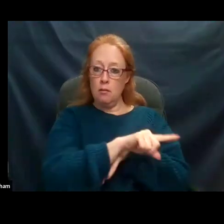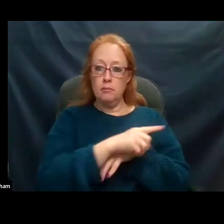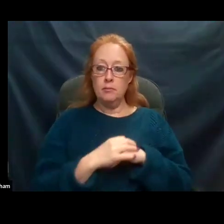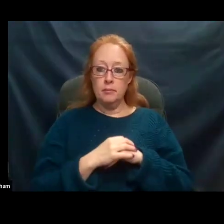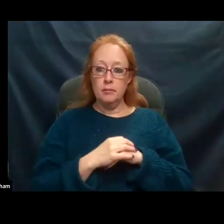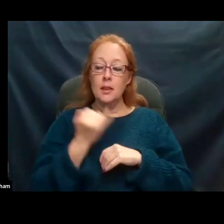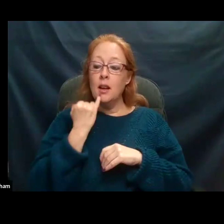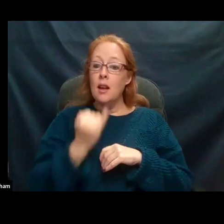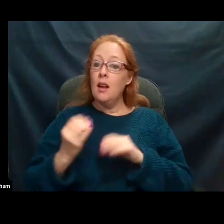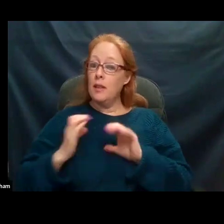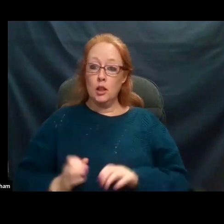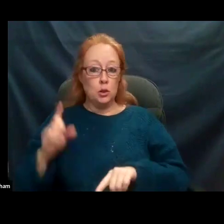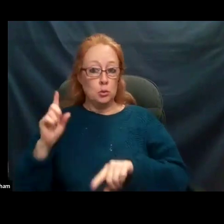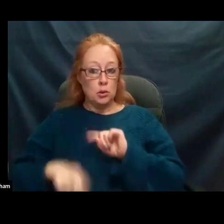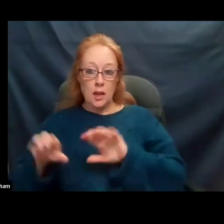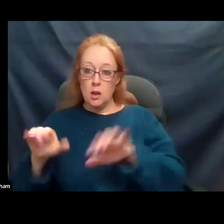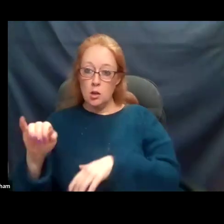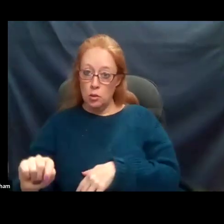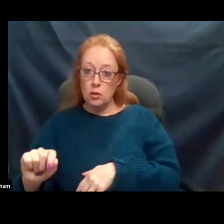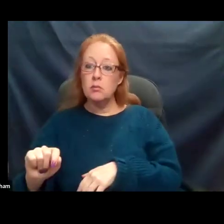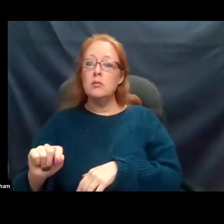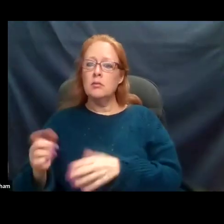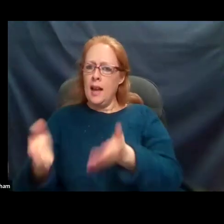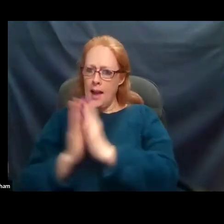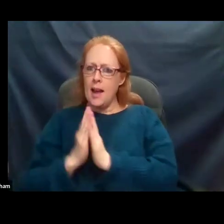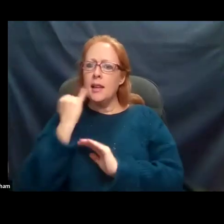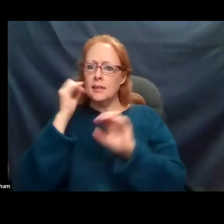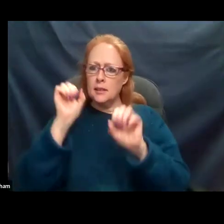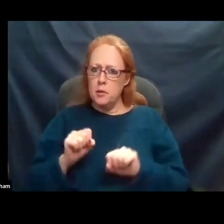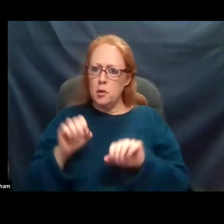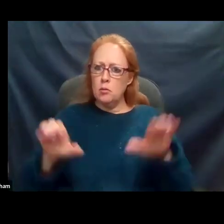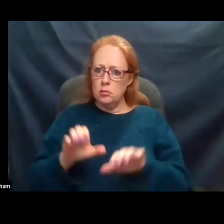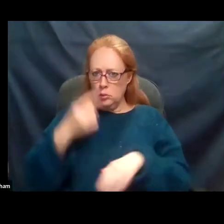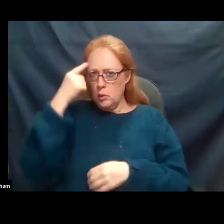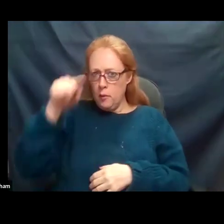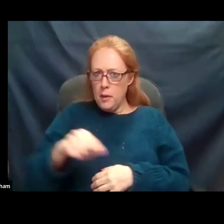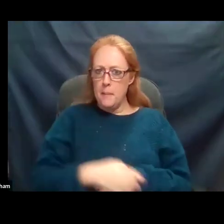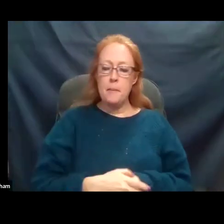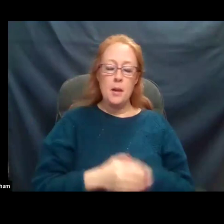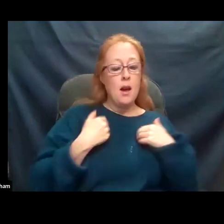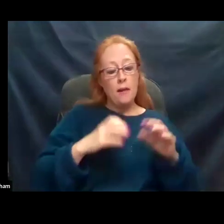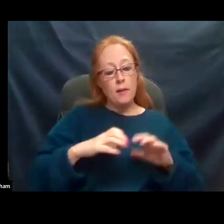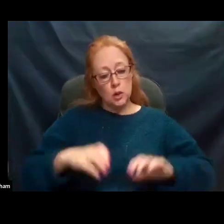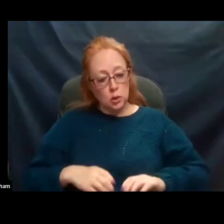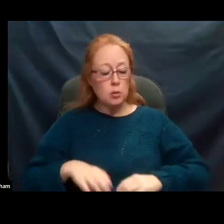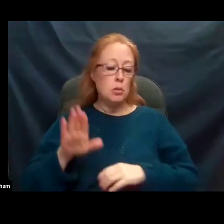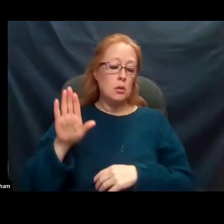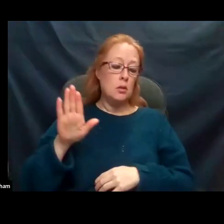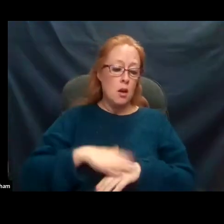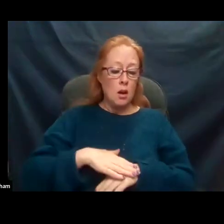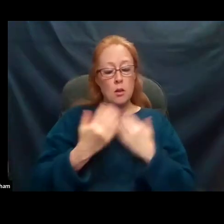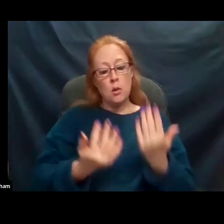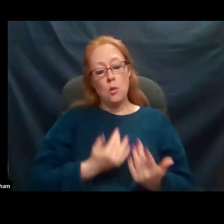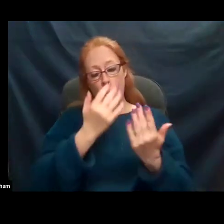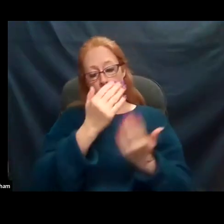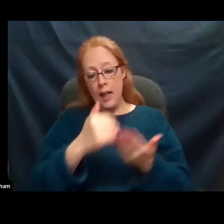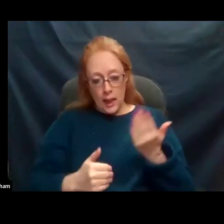You know, simply email to legislature.